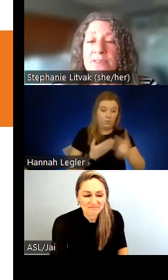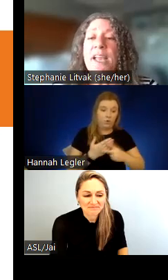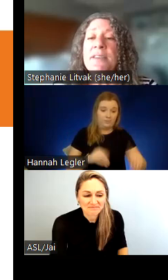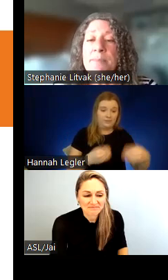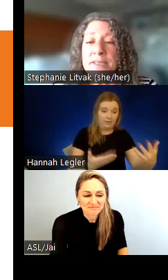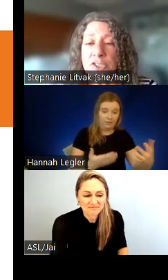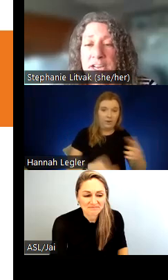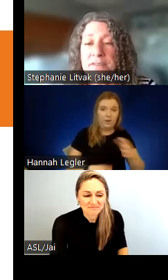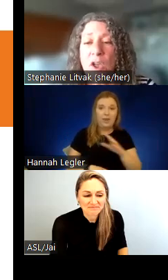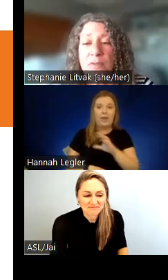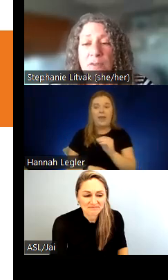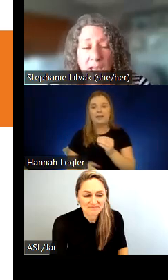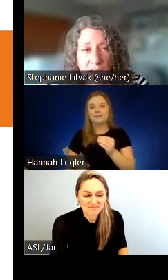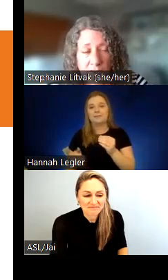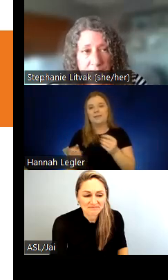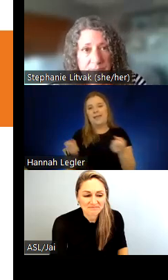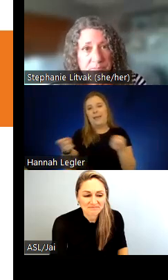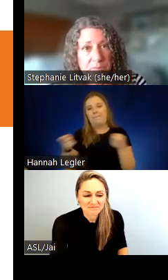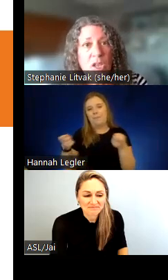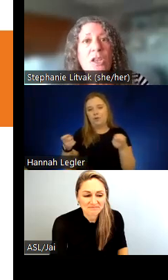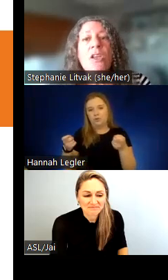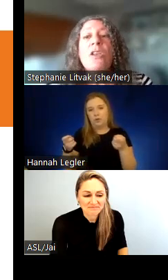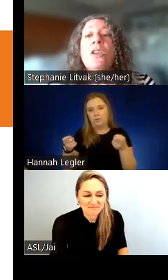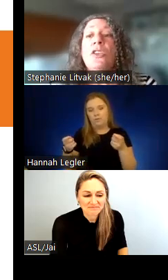and administrative overhead.